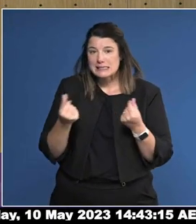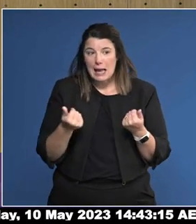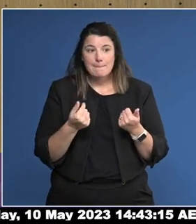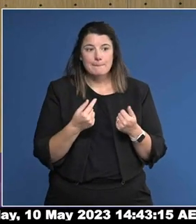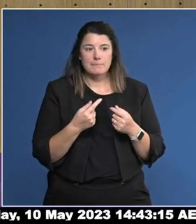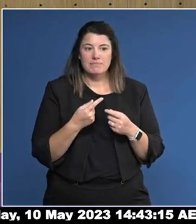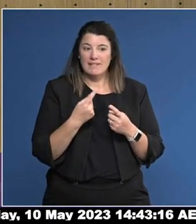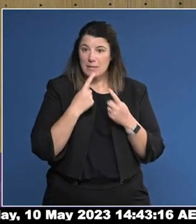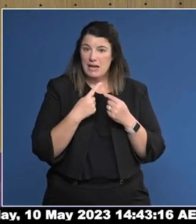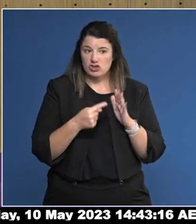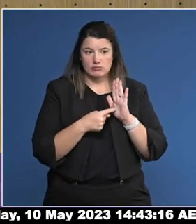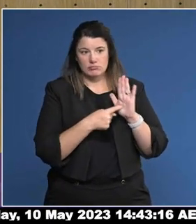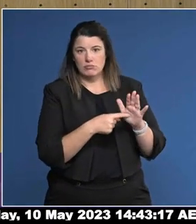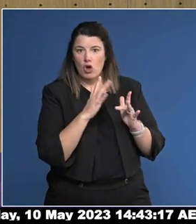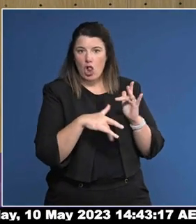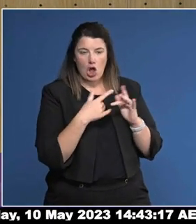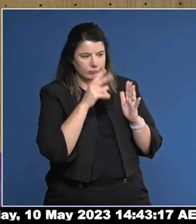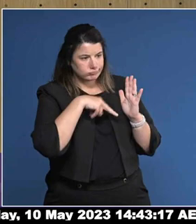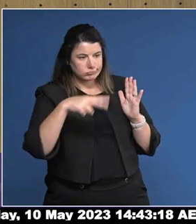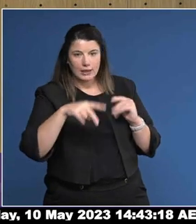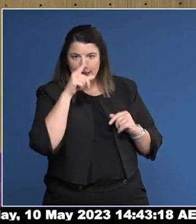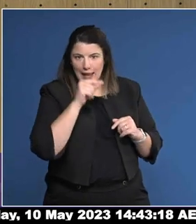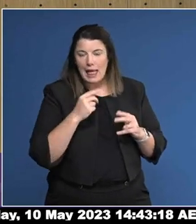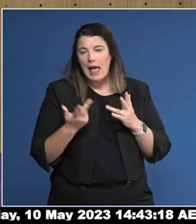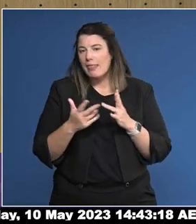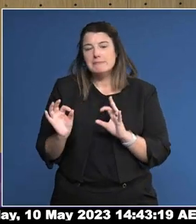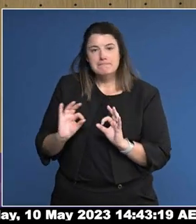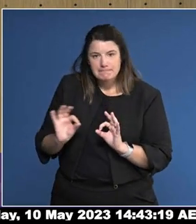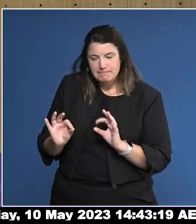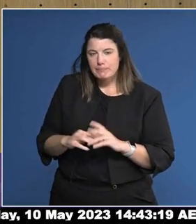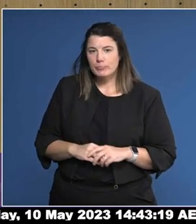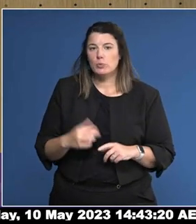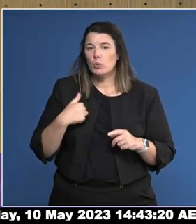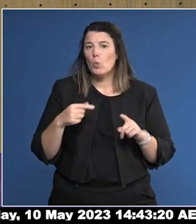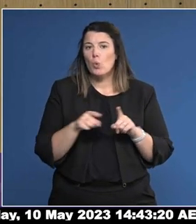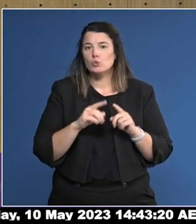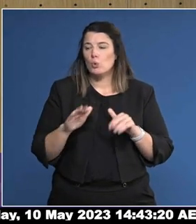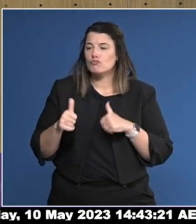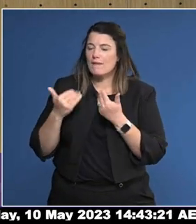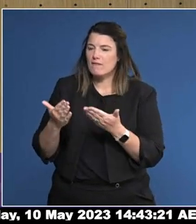Some of them weren't. And then we also provided an extract of - of the transition